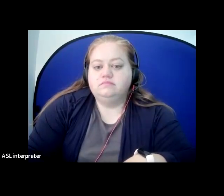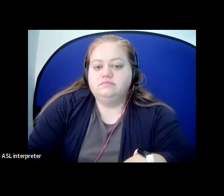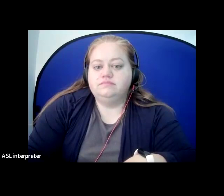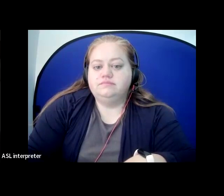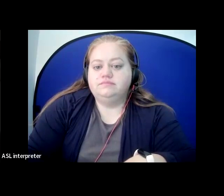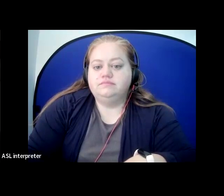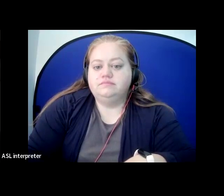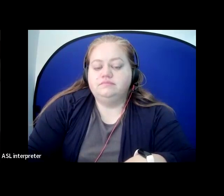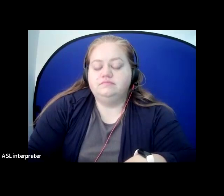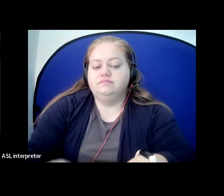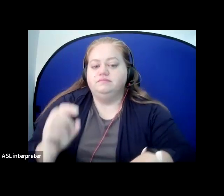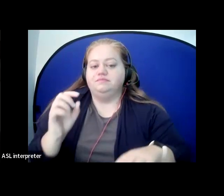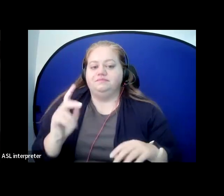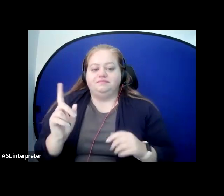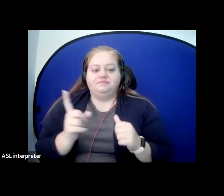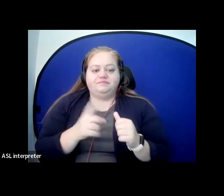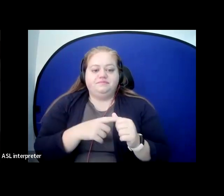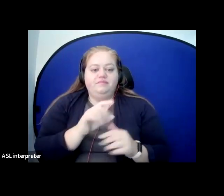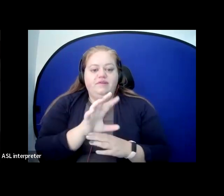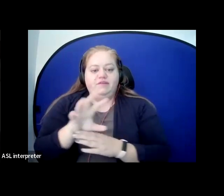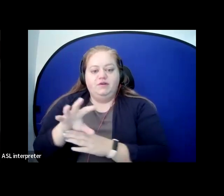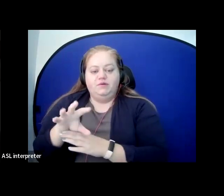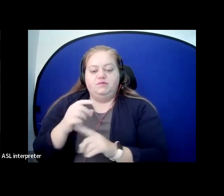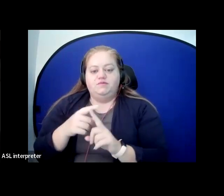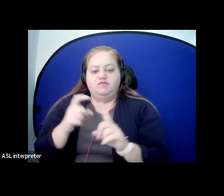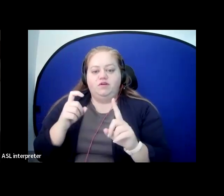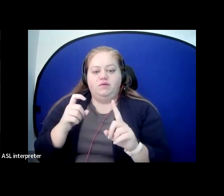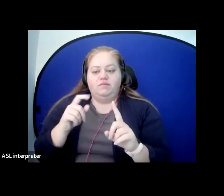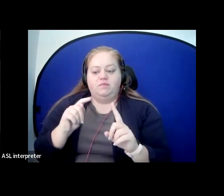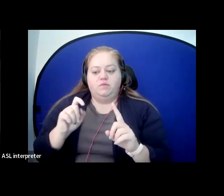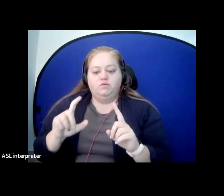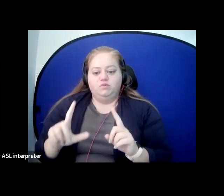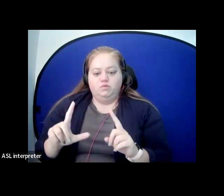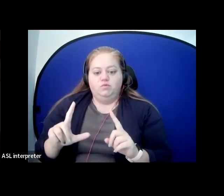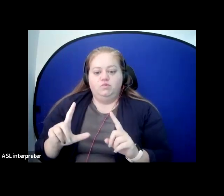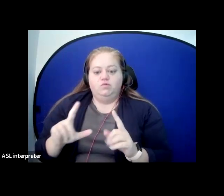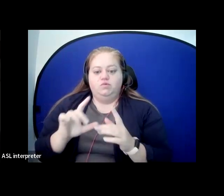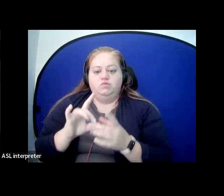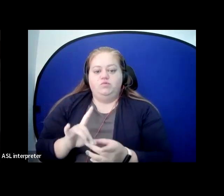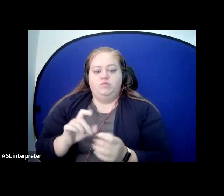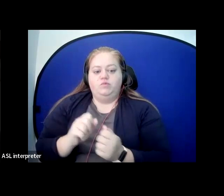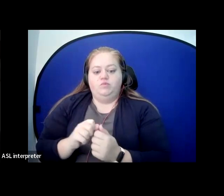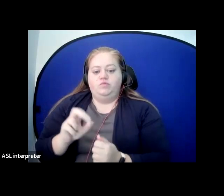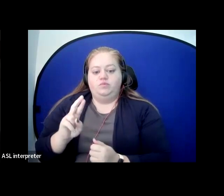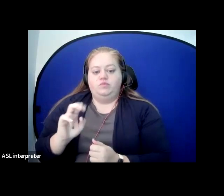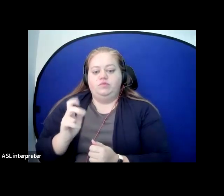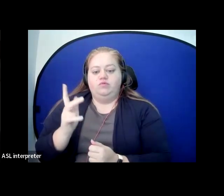All right, the first clip that we're going to play is from the tool that Ricky Gonzalez is working on with Thijs.